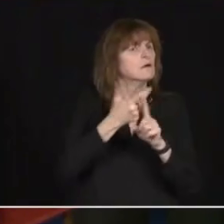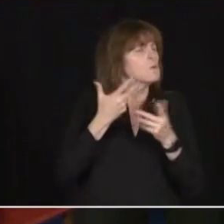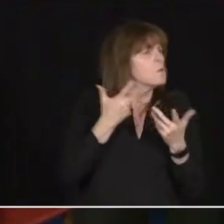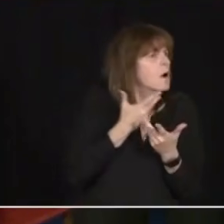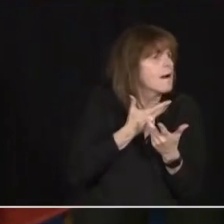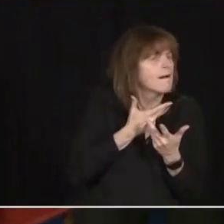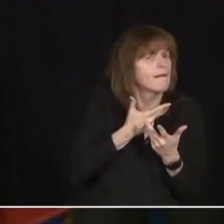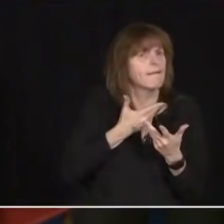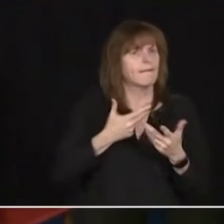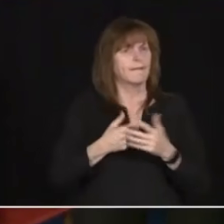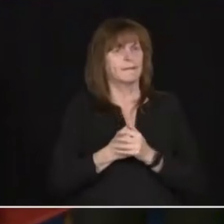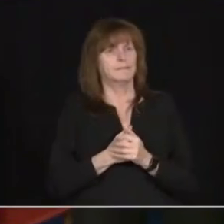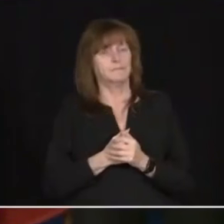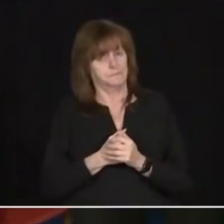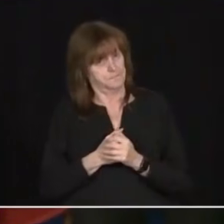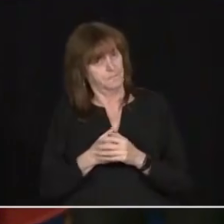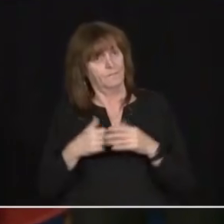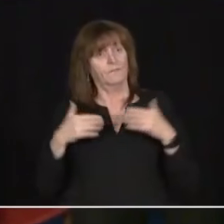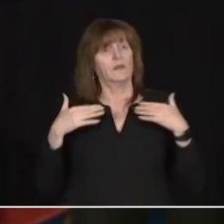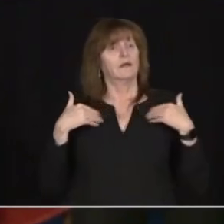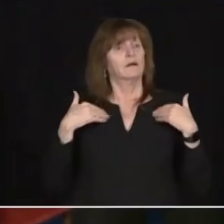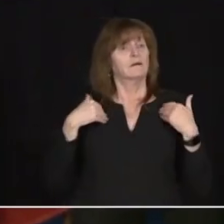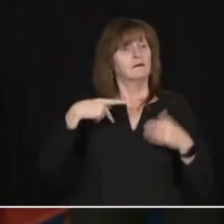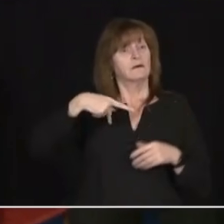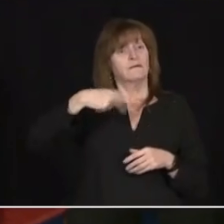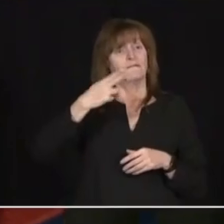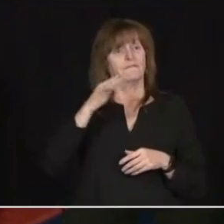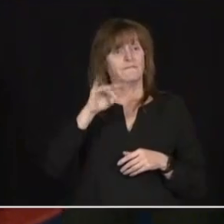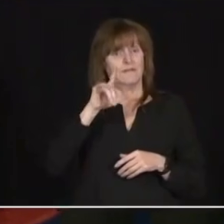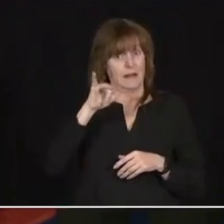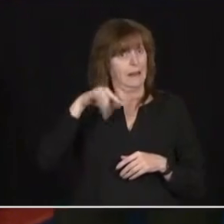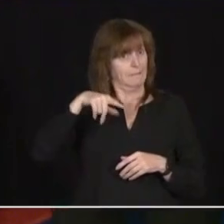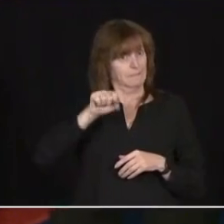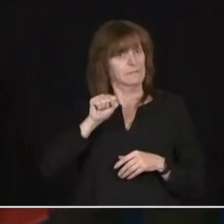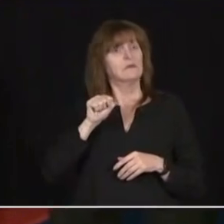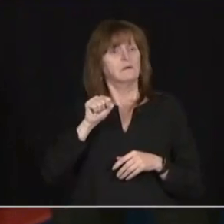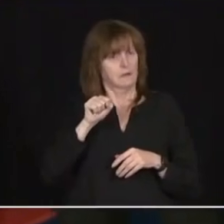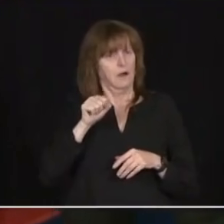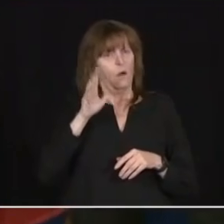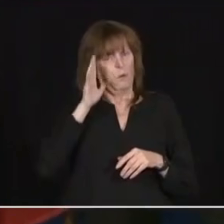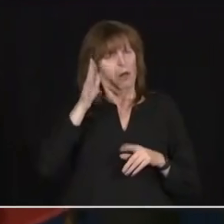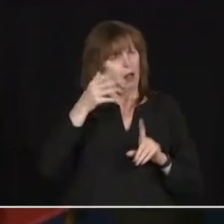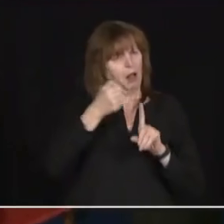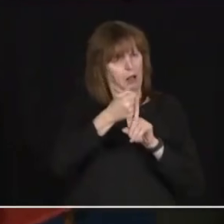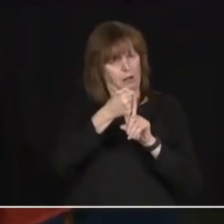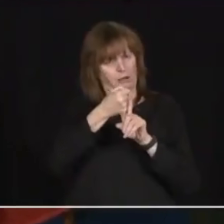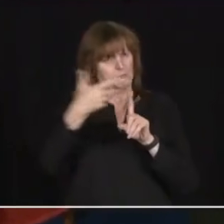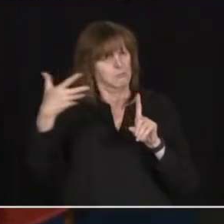Minister Philips will now provide an update on the work that is under way to plan for the recovery.